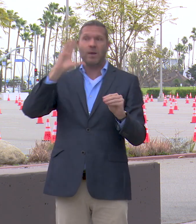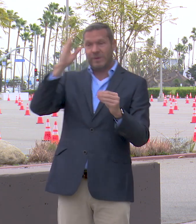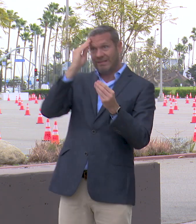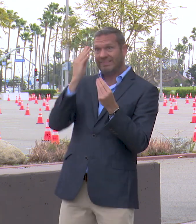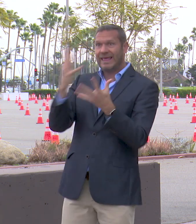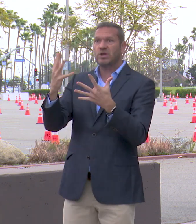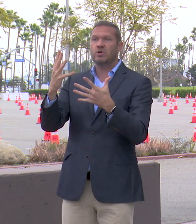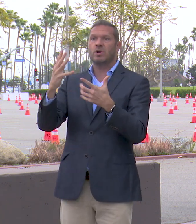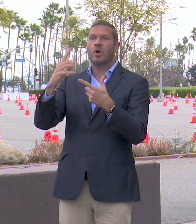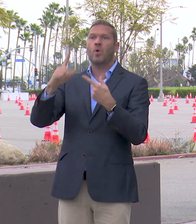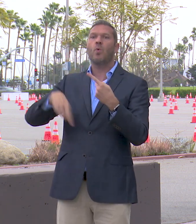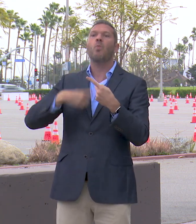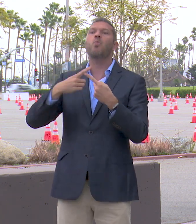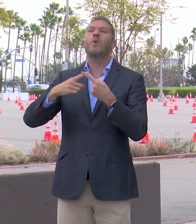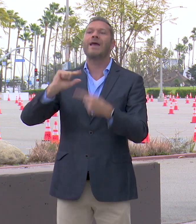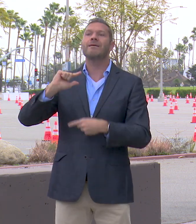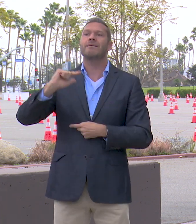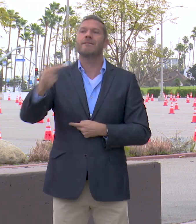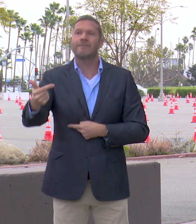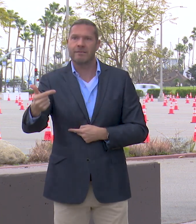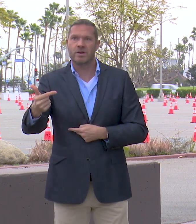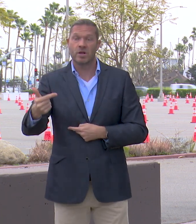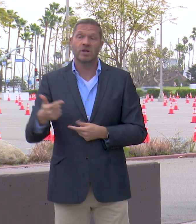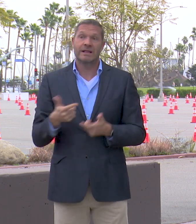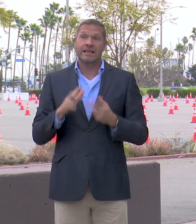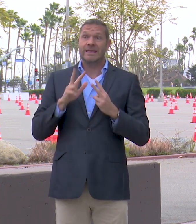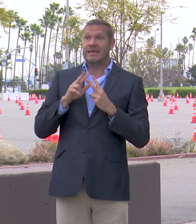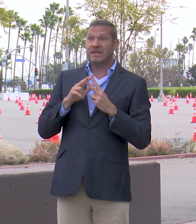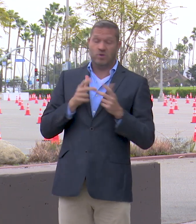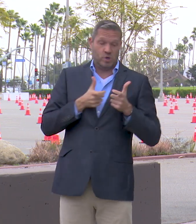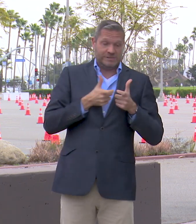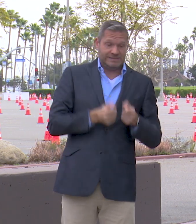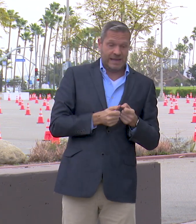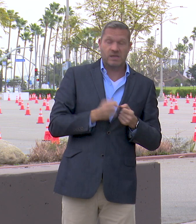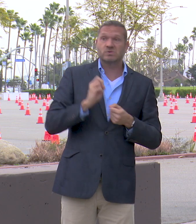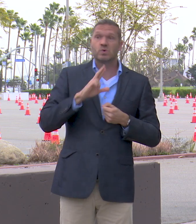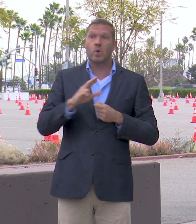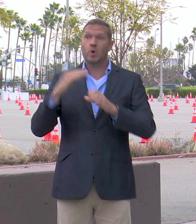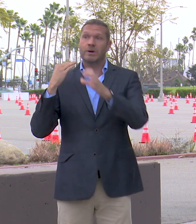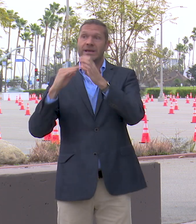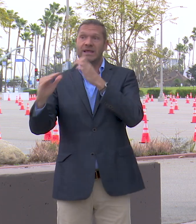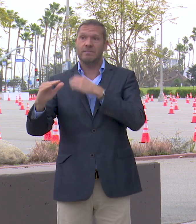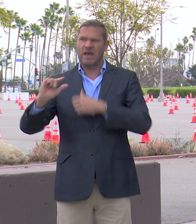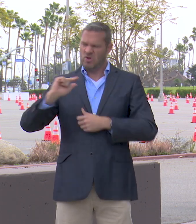So you can, you'll be able to get a text message or an email about when you're up to get vaccinated